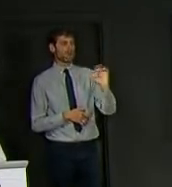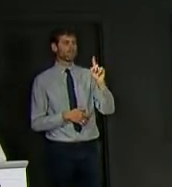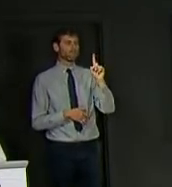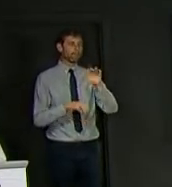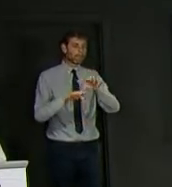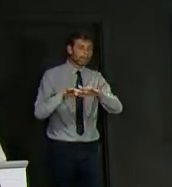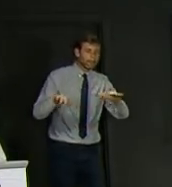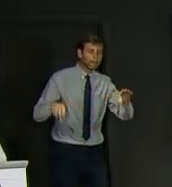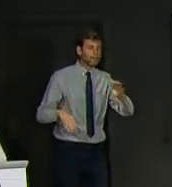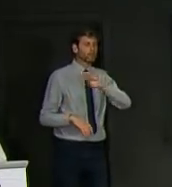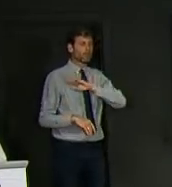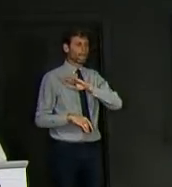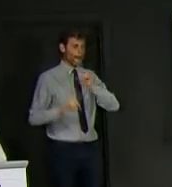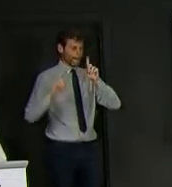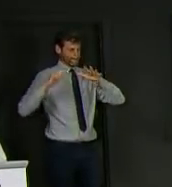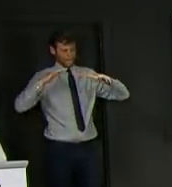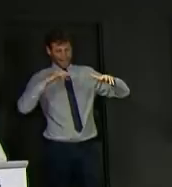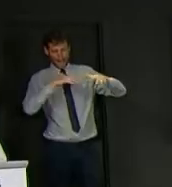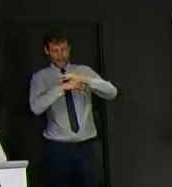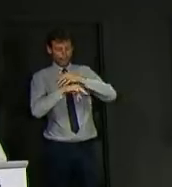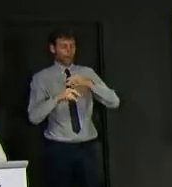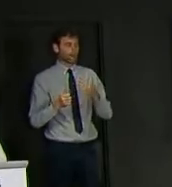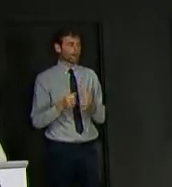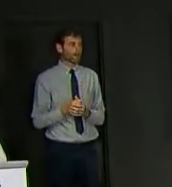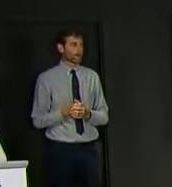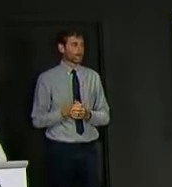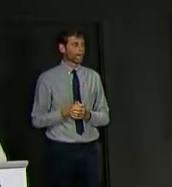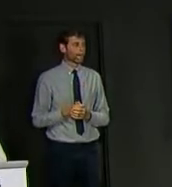you've addressed the wider issue on that. Business owners in the North and North-East